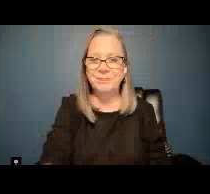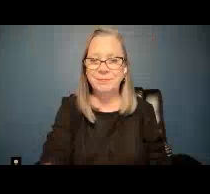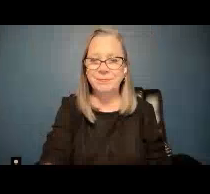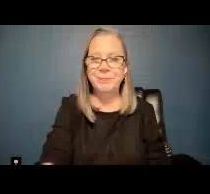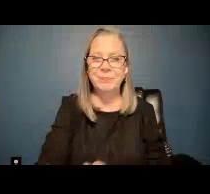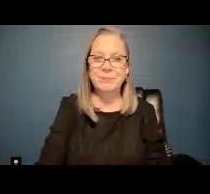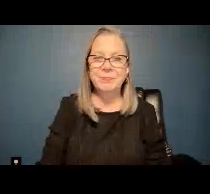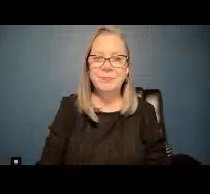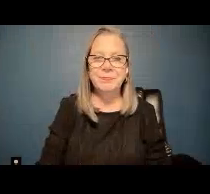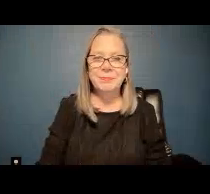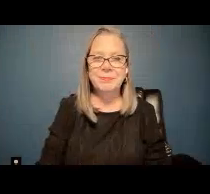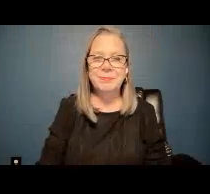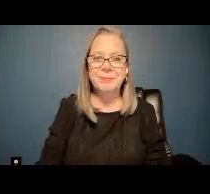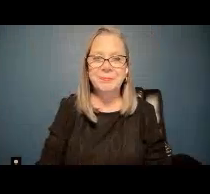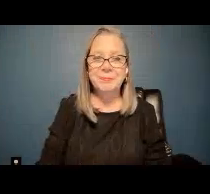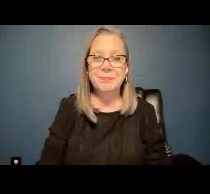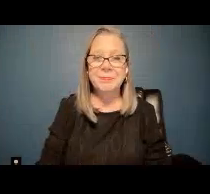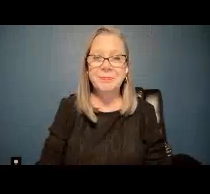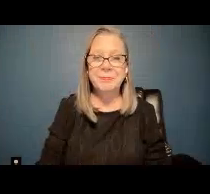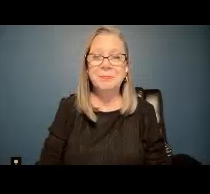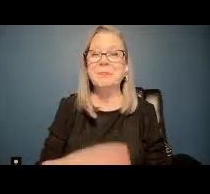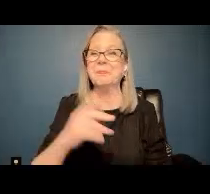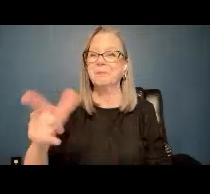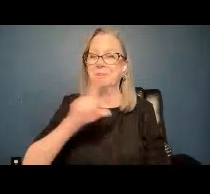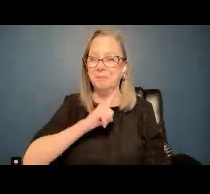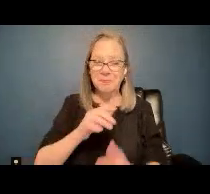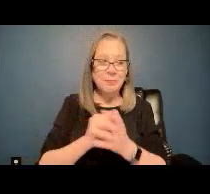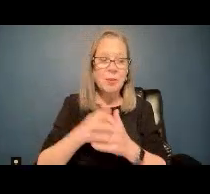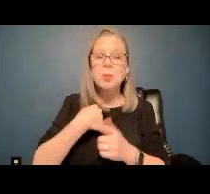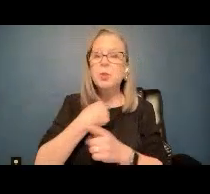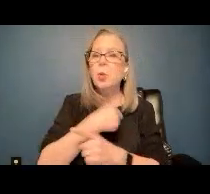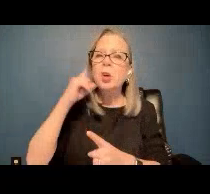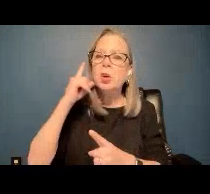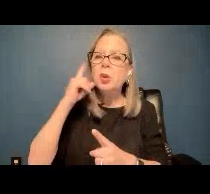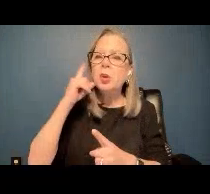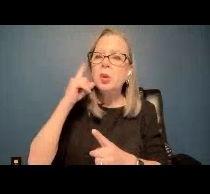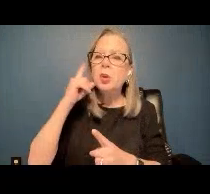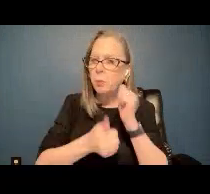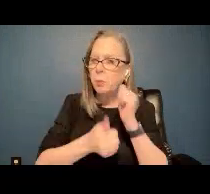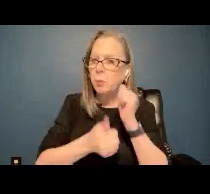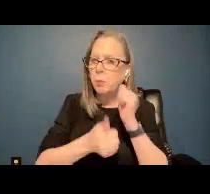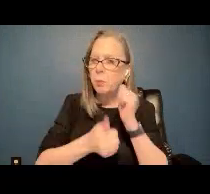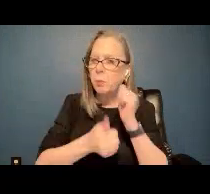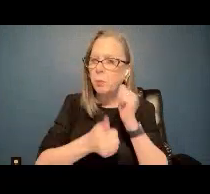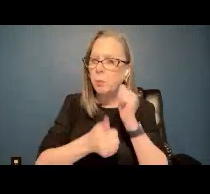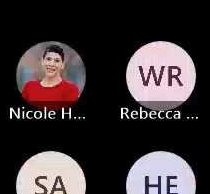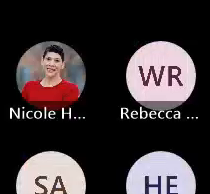So we heard what was most important to each work group that each each member of that work group.